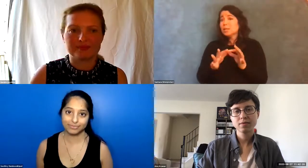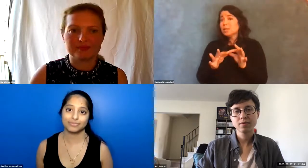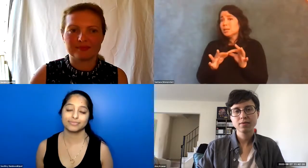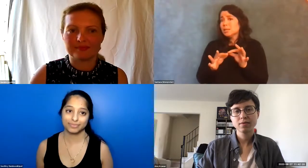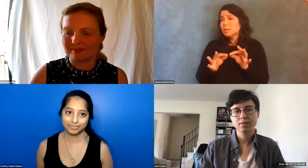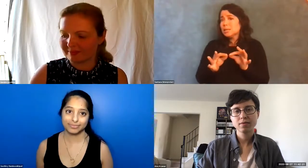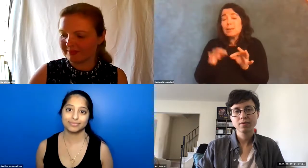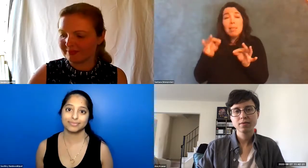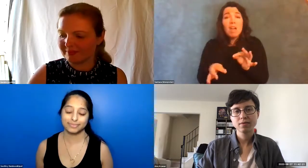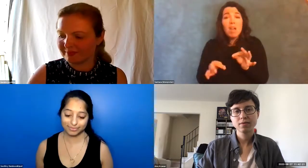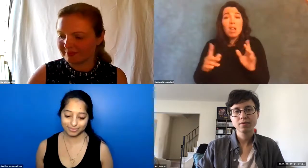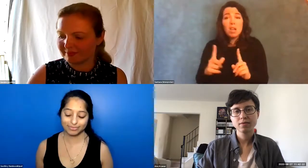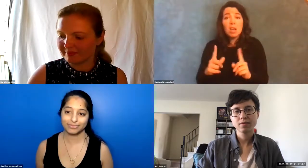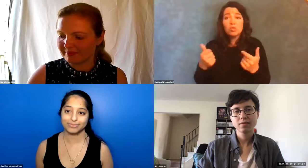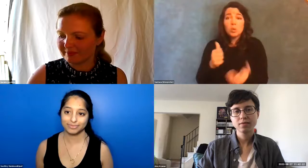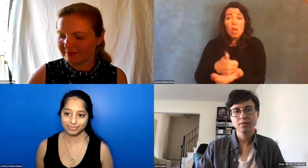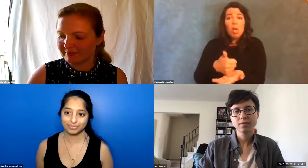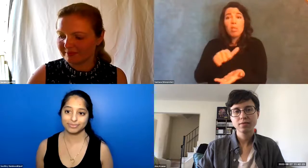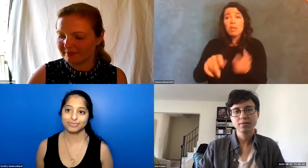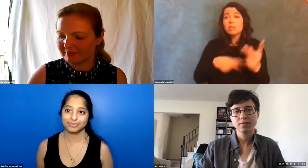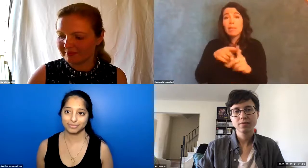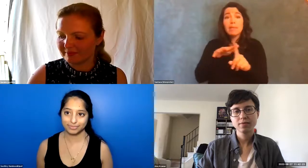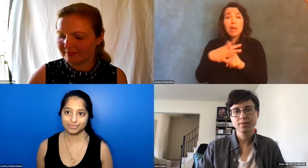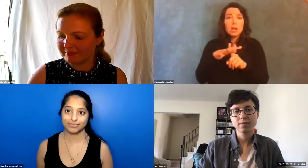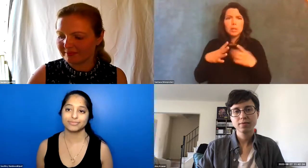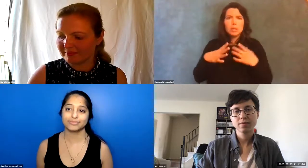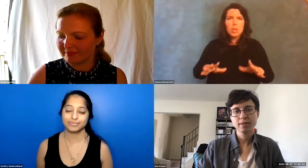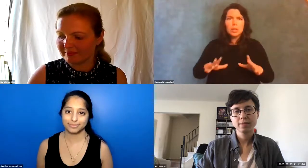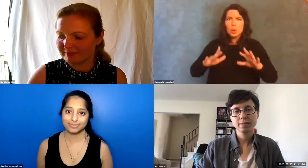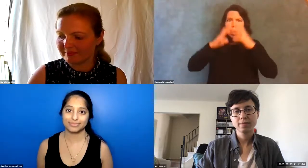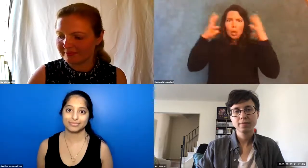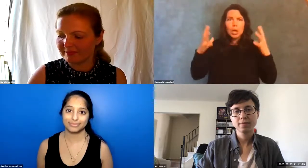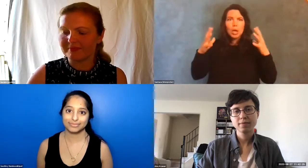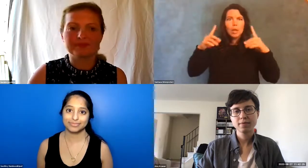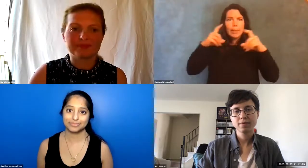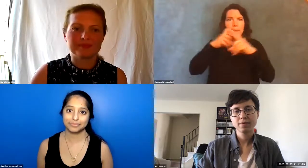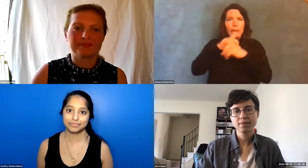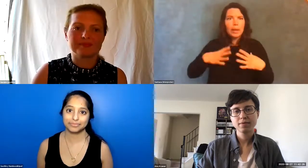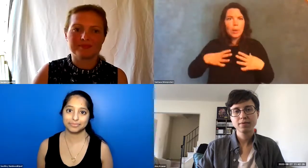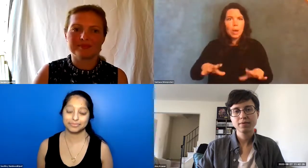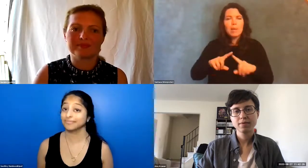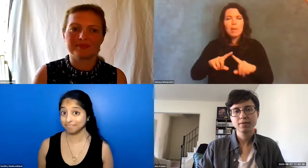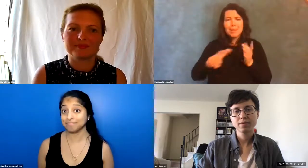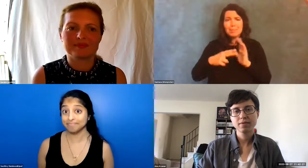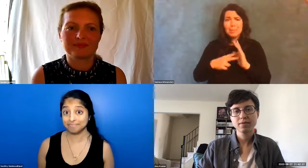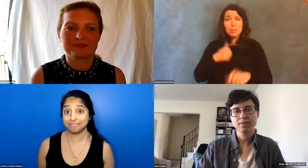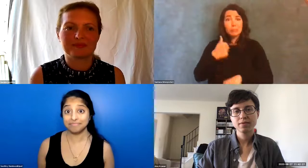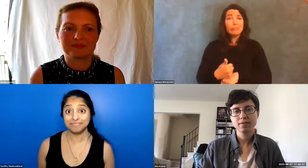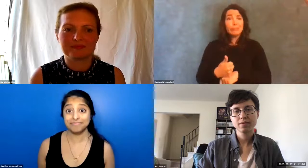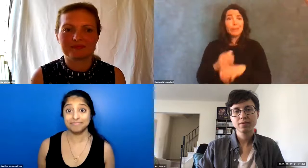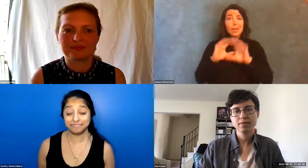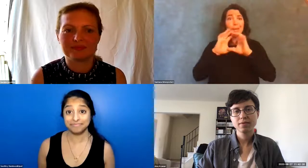If the topic gets too complicated. When you make the categorical statements and